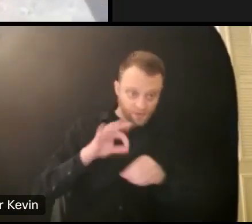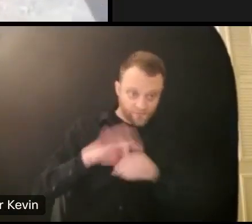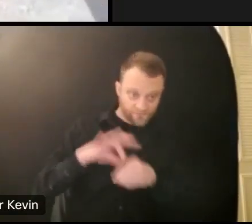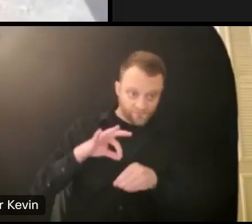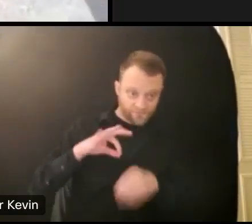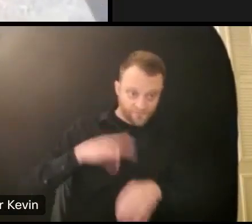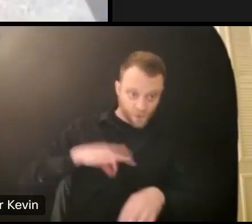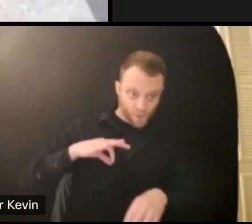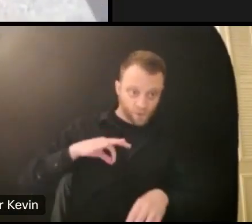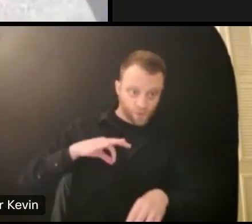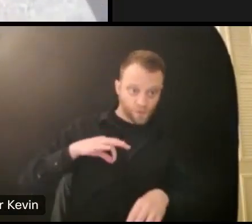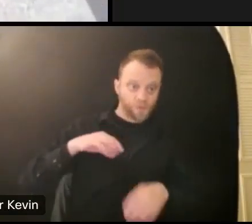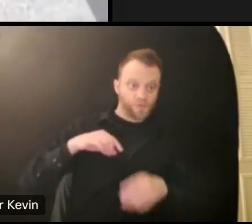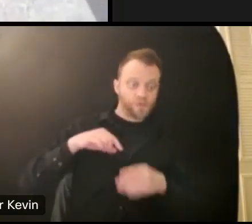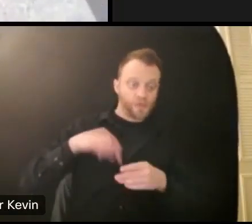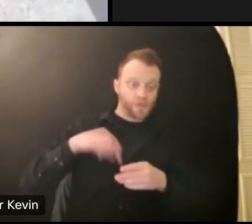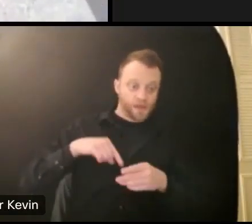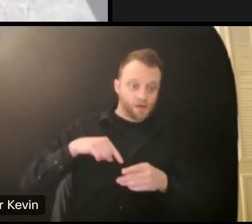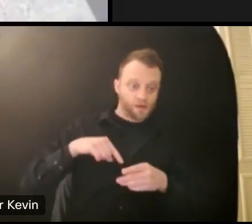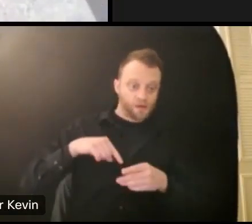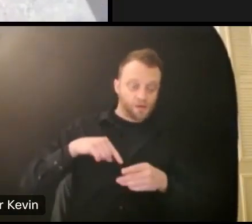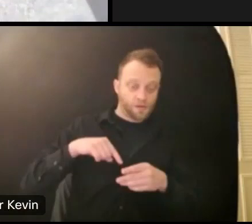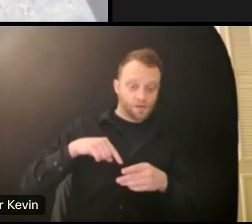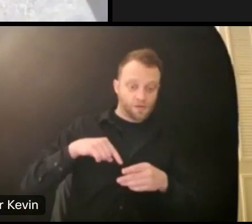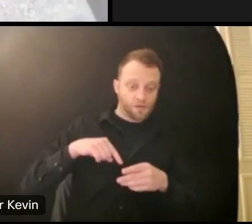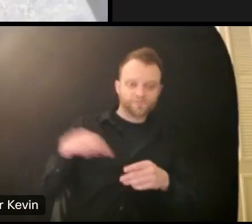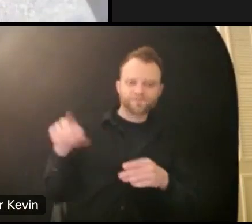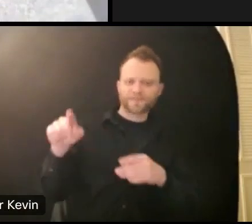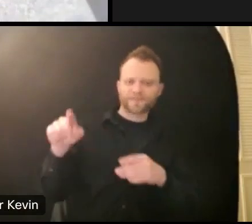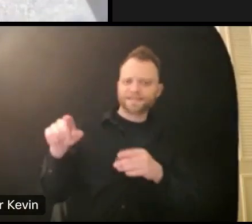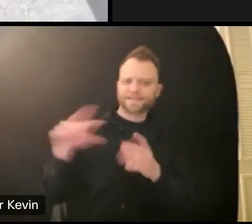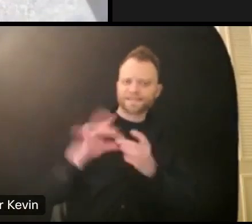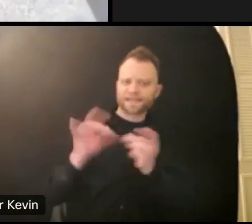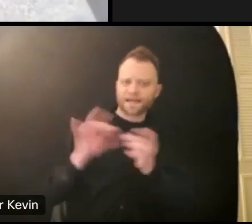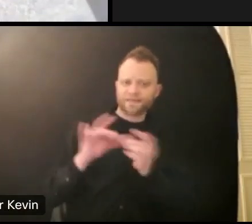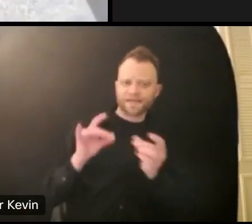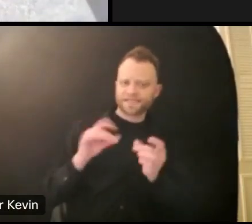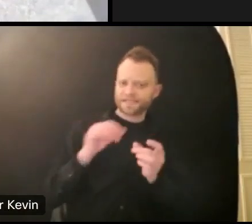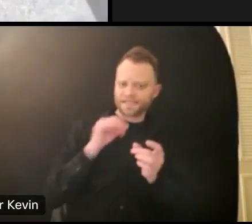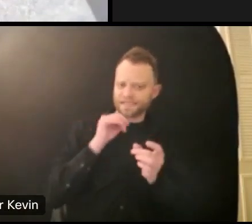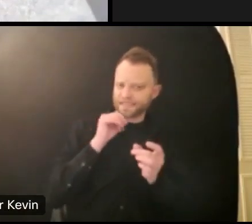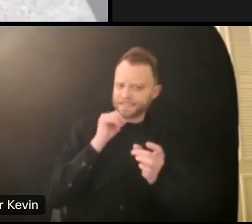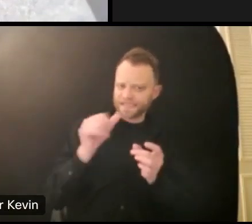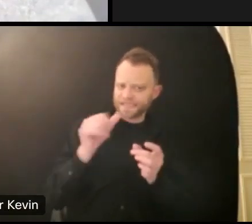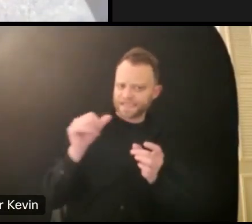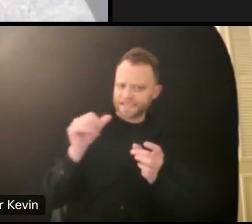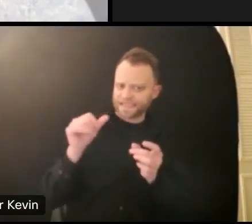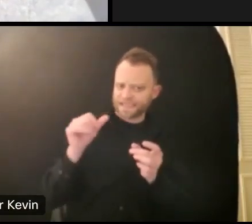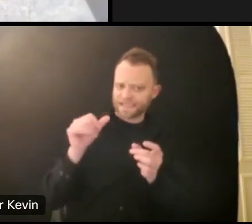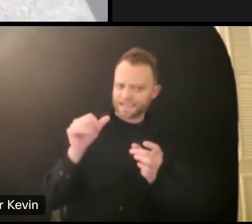I appreciate that. Actually his comments didn't wait at all with what I was saying because it's